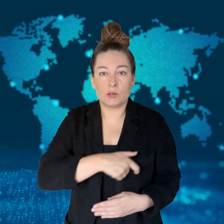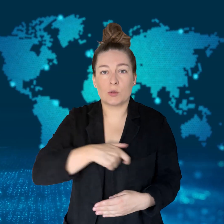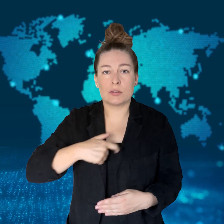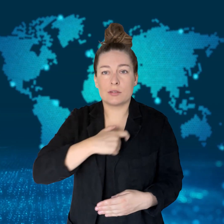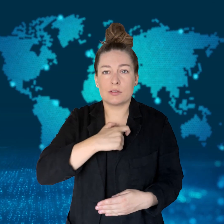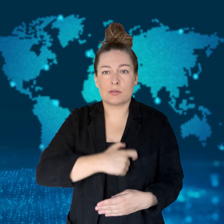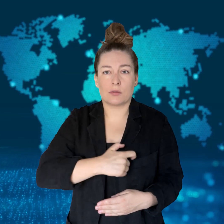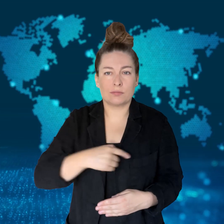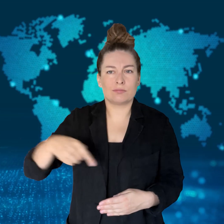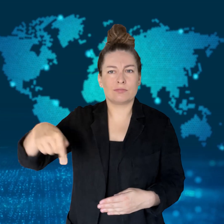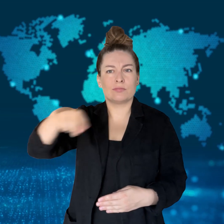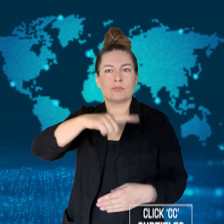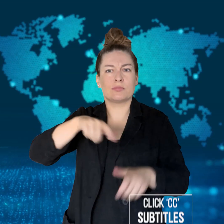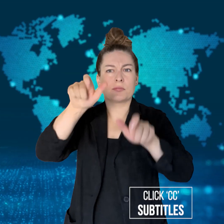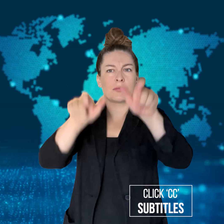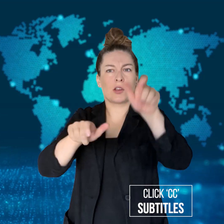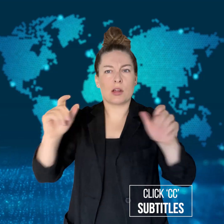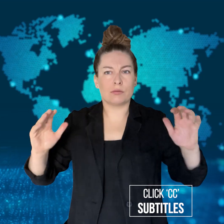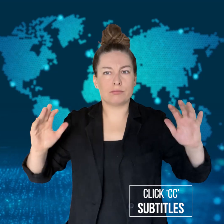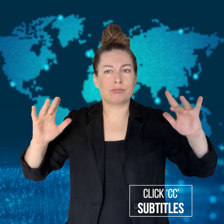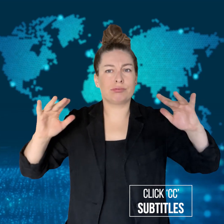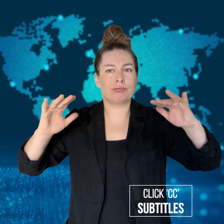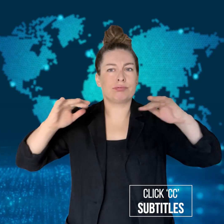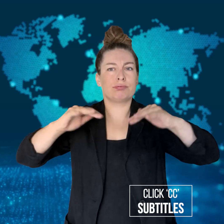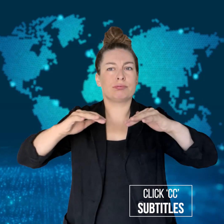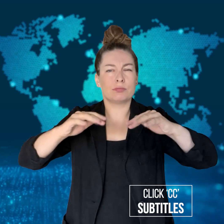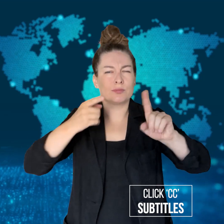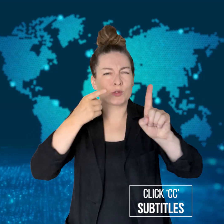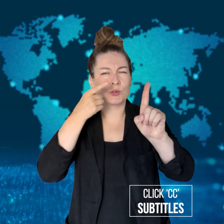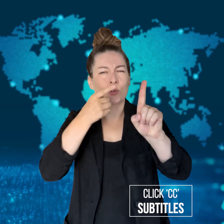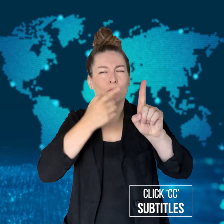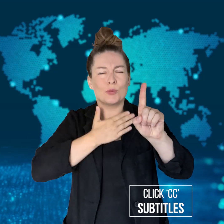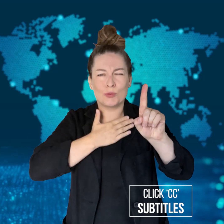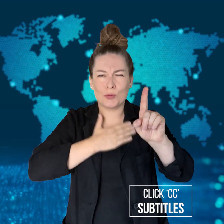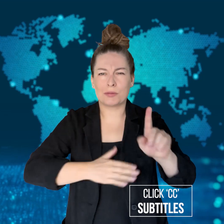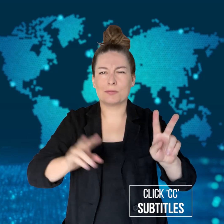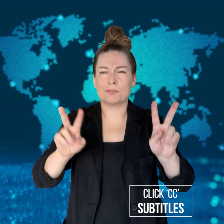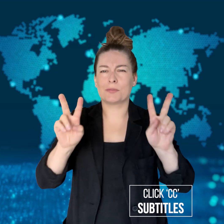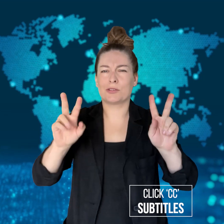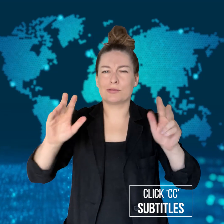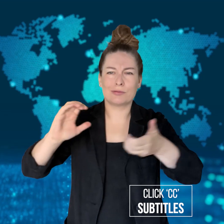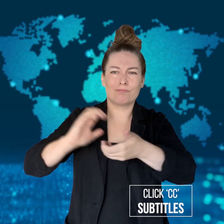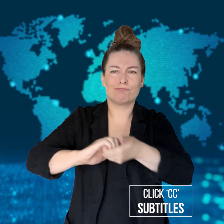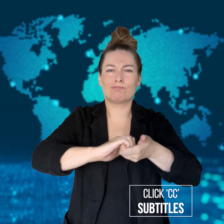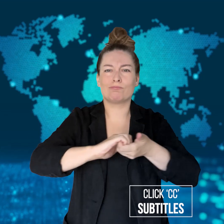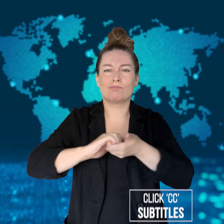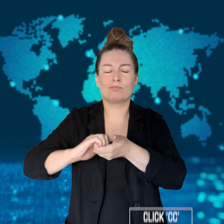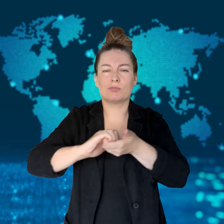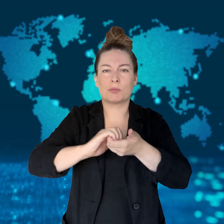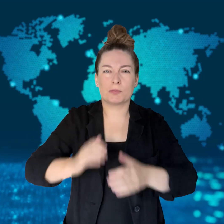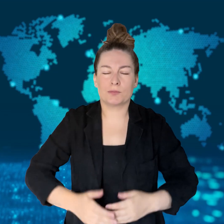Peace summit